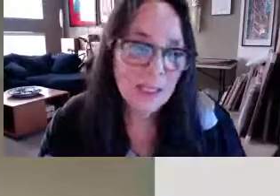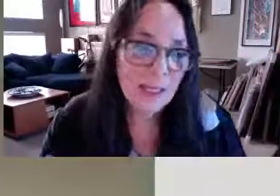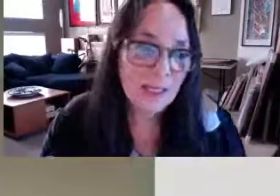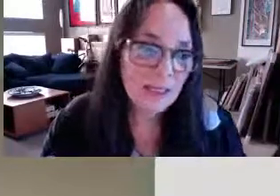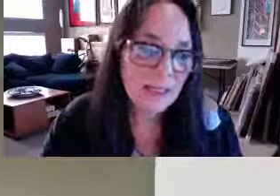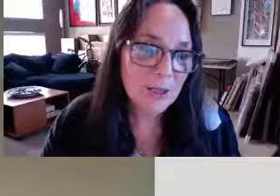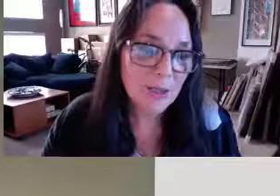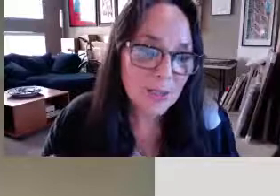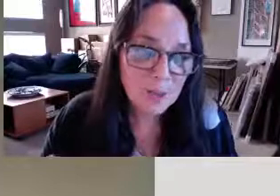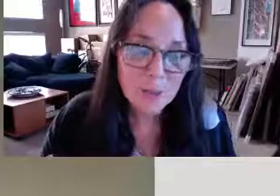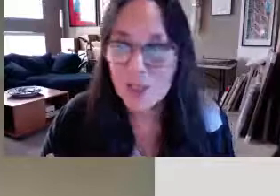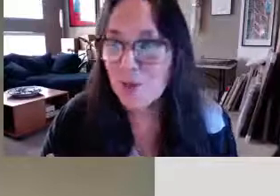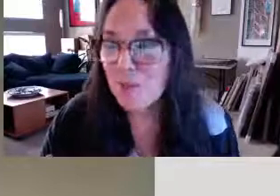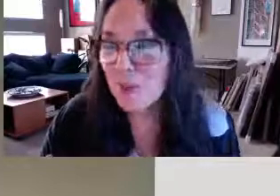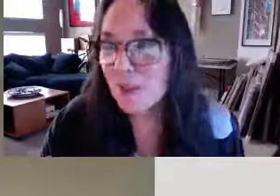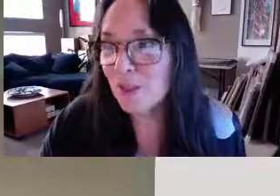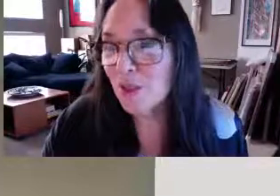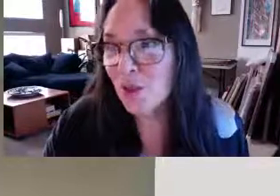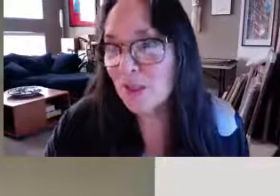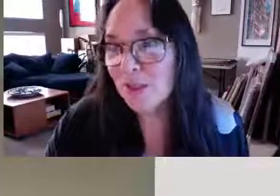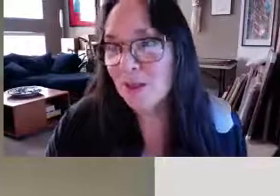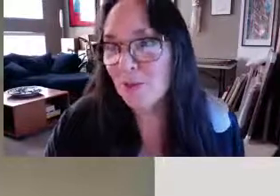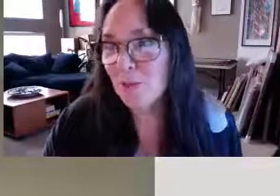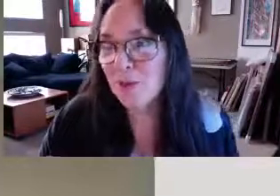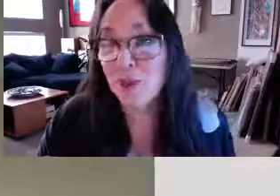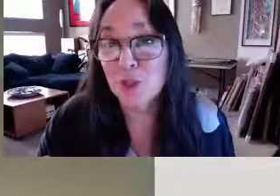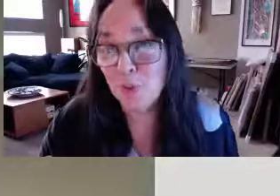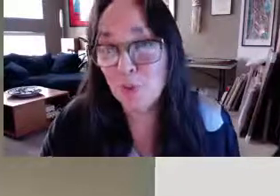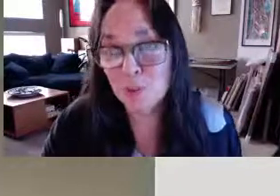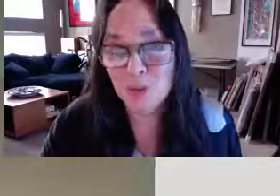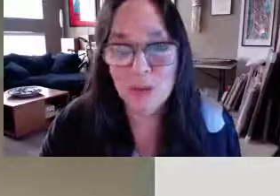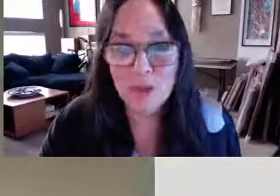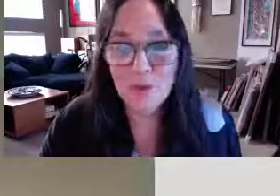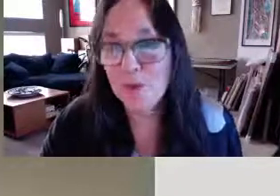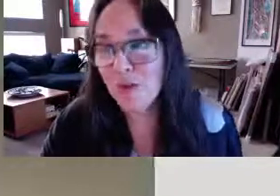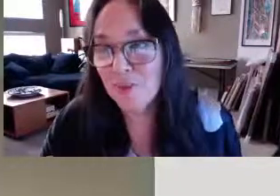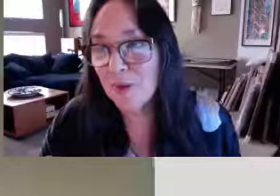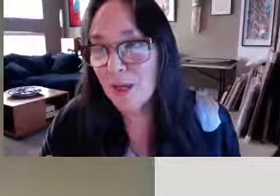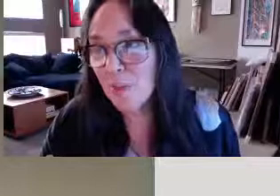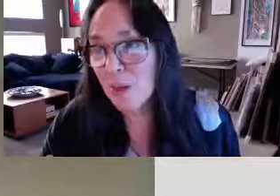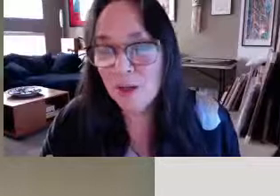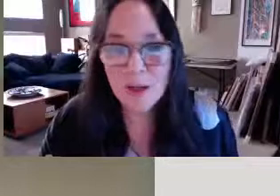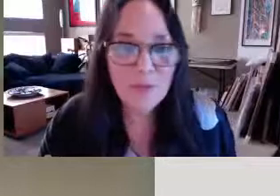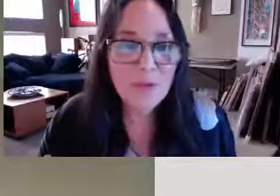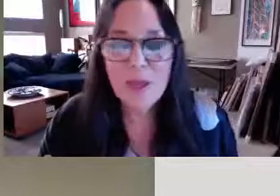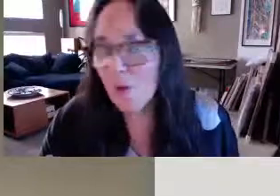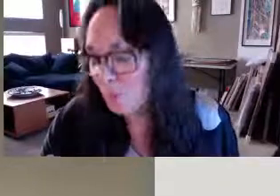and again these particular images i shot with the disposable 35 mil camera and they are